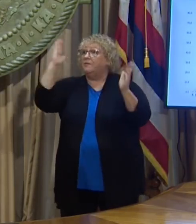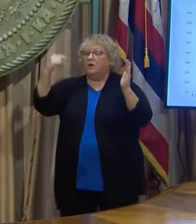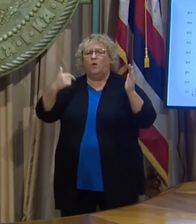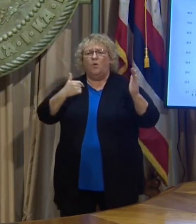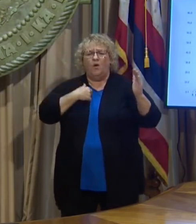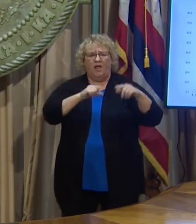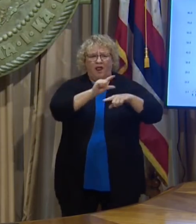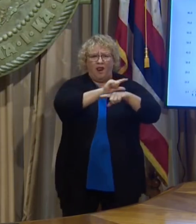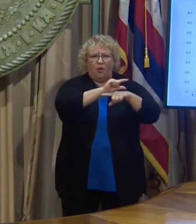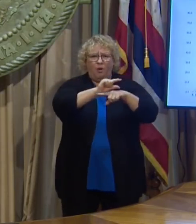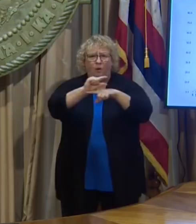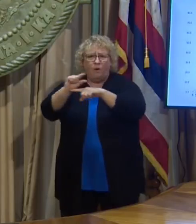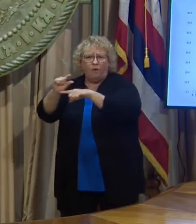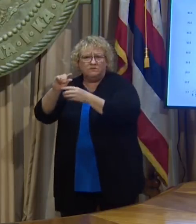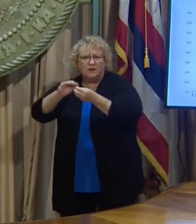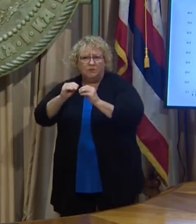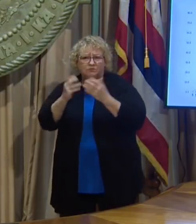HAWAII HAS A -- TO APRIL 18TH. HAWAII HAS THE LOWEST NUMBER OF CASES FOR EVERY STATE IN THE COUNTRY.